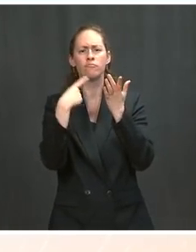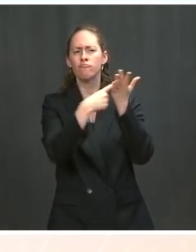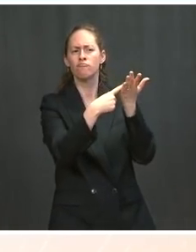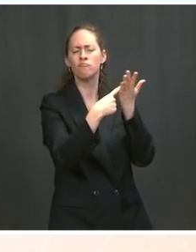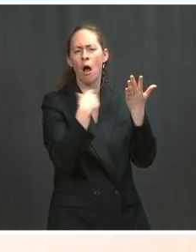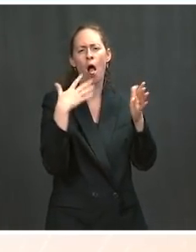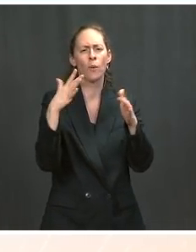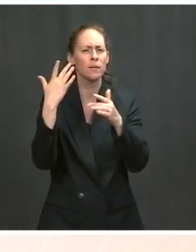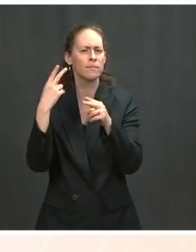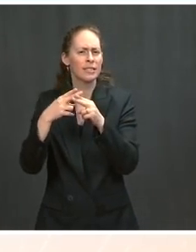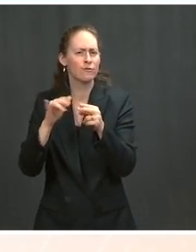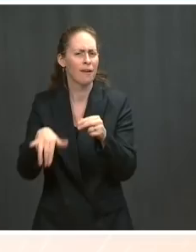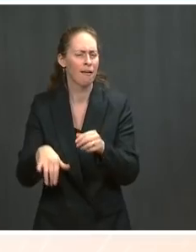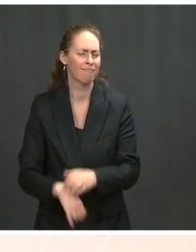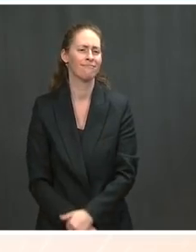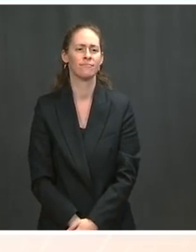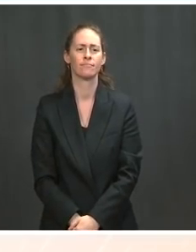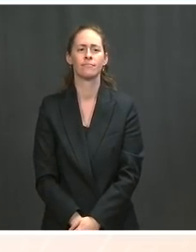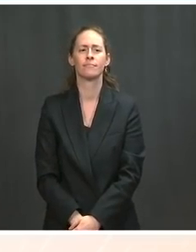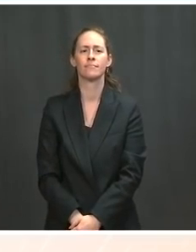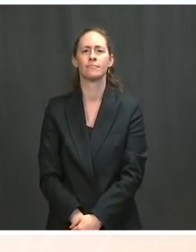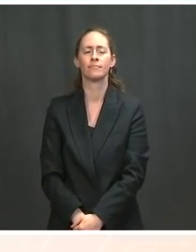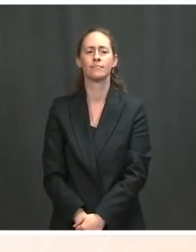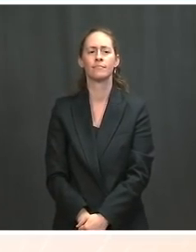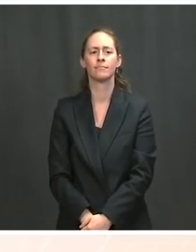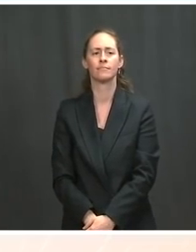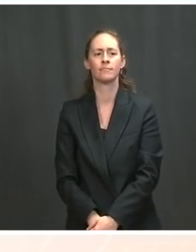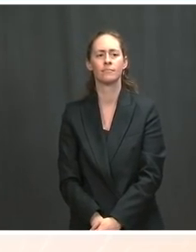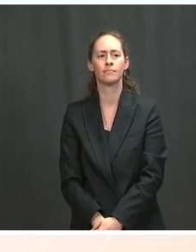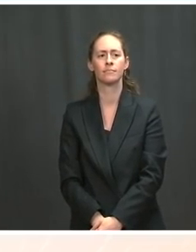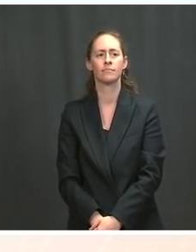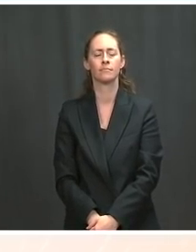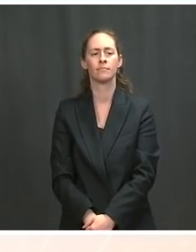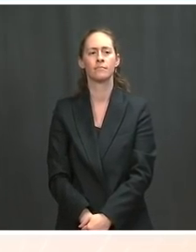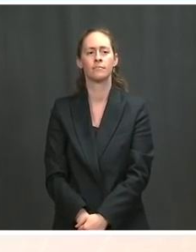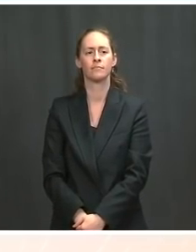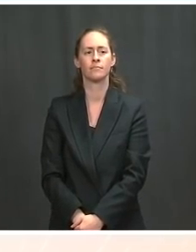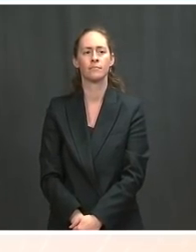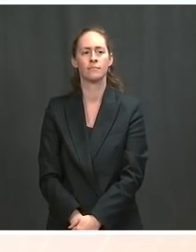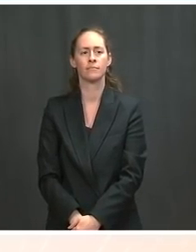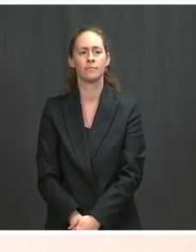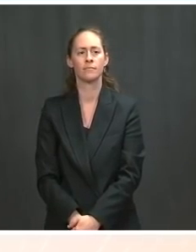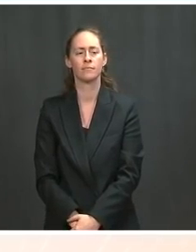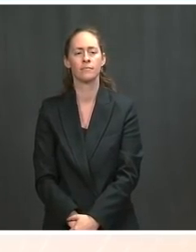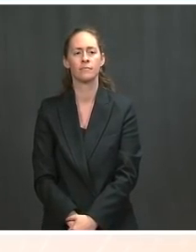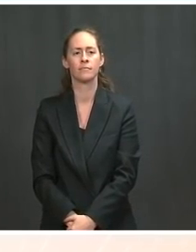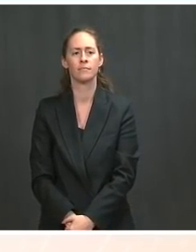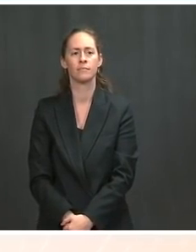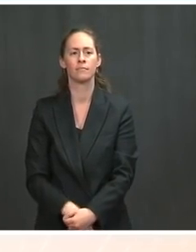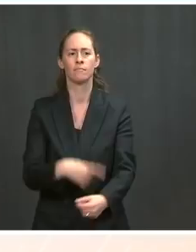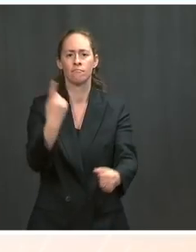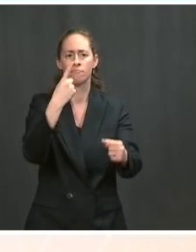Have you sent any sort of message to Hamas through the Egyptians? Ms. Psaki: Well, I think, Steve, the reason we're, of course,